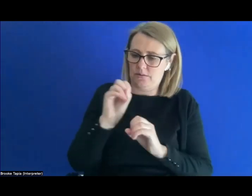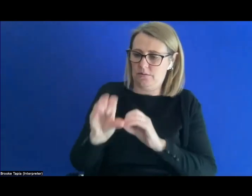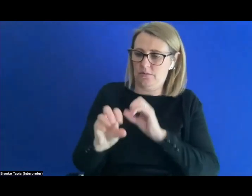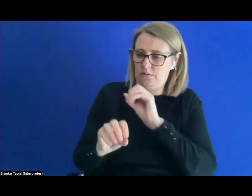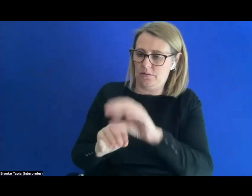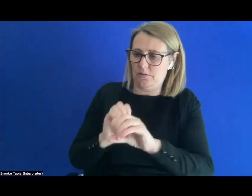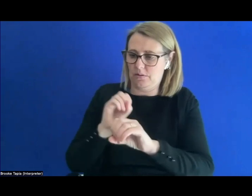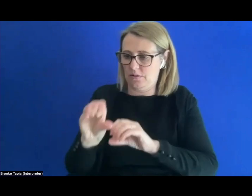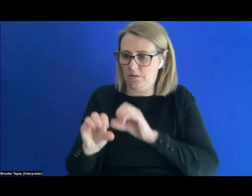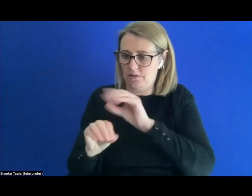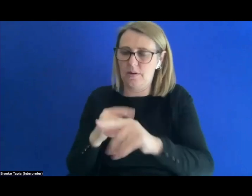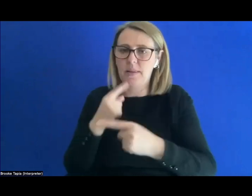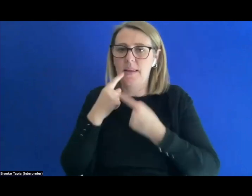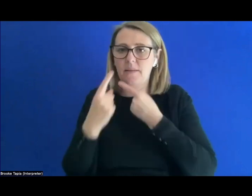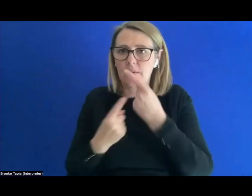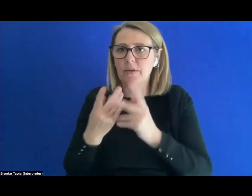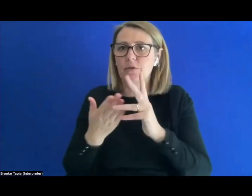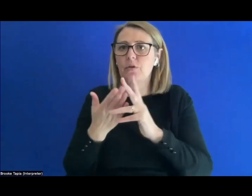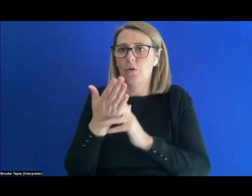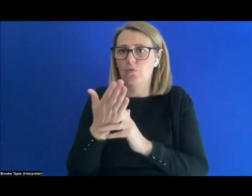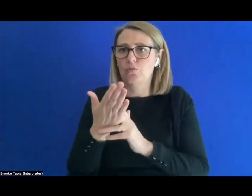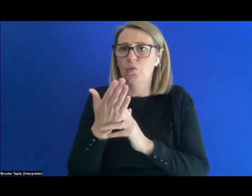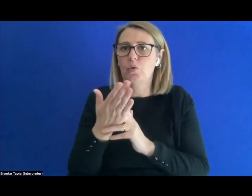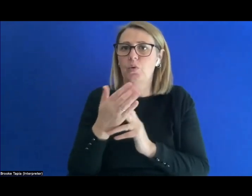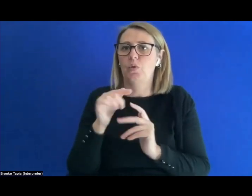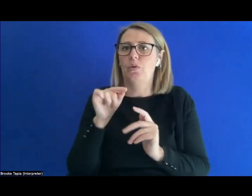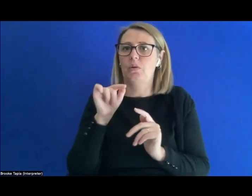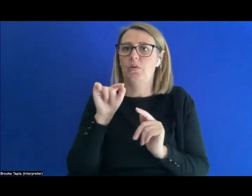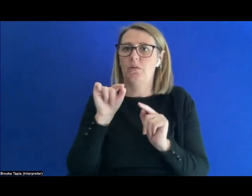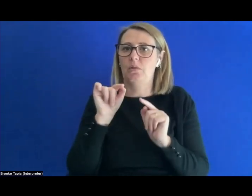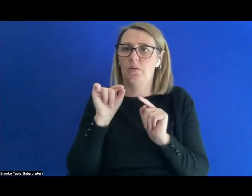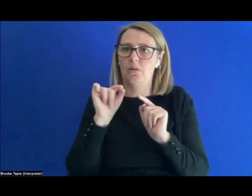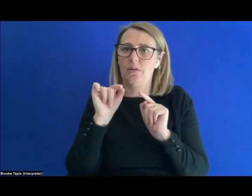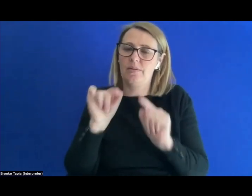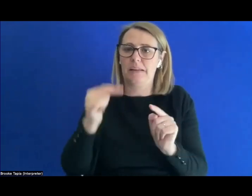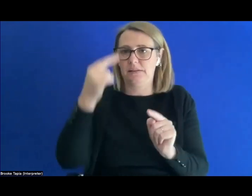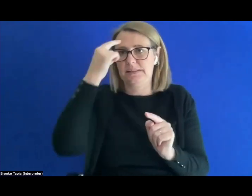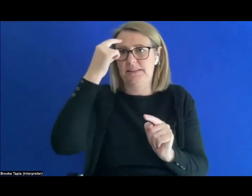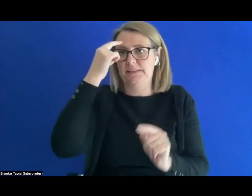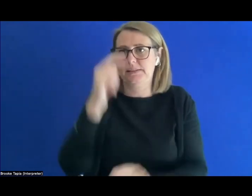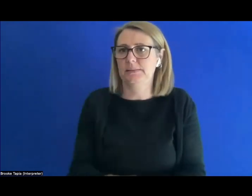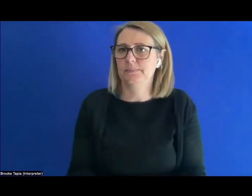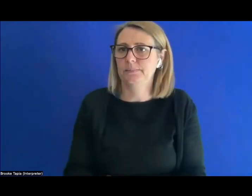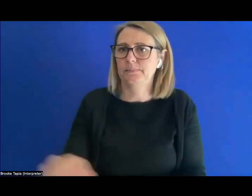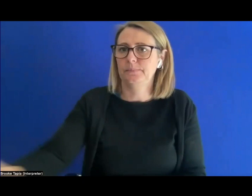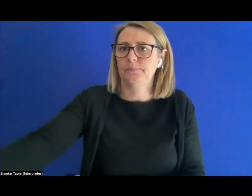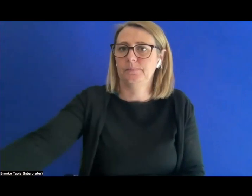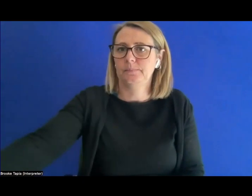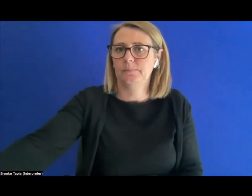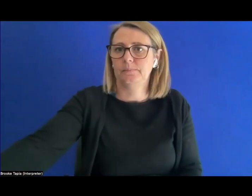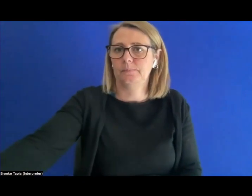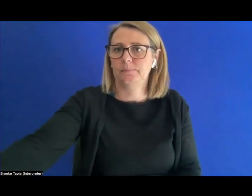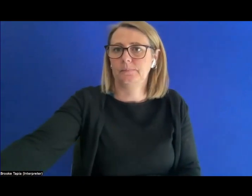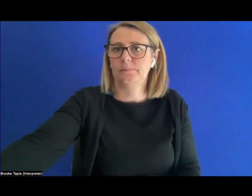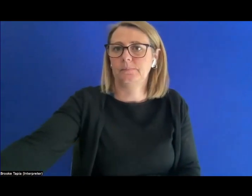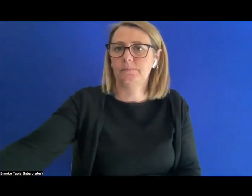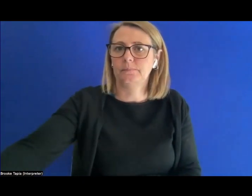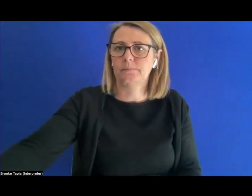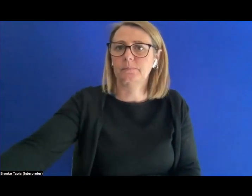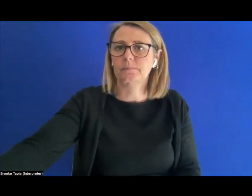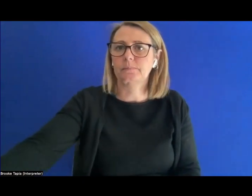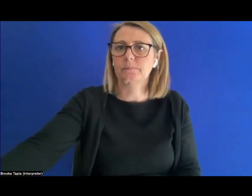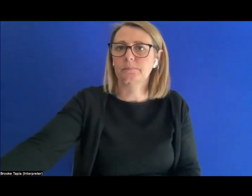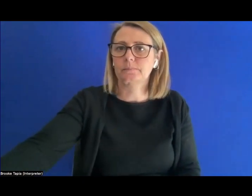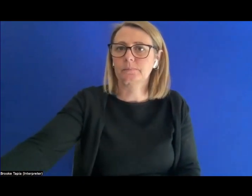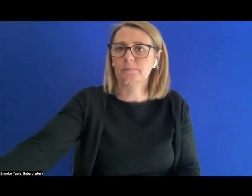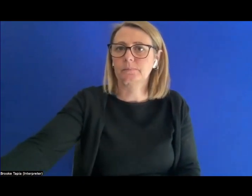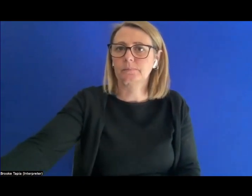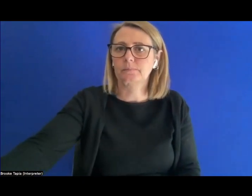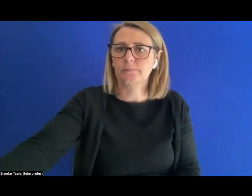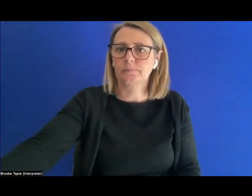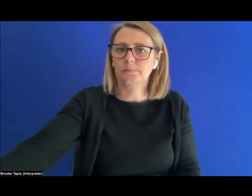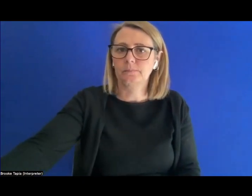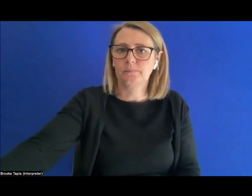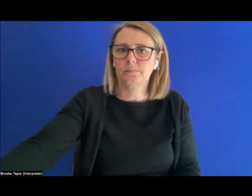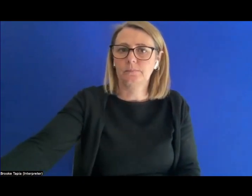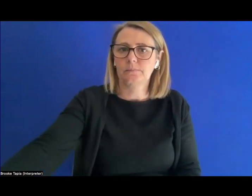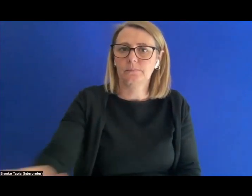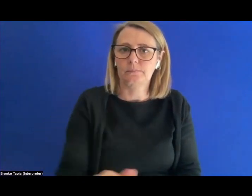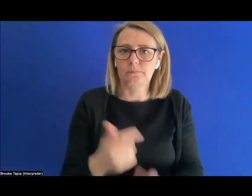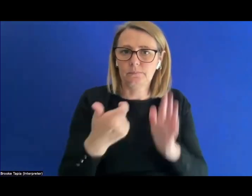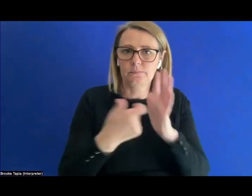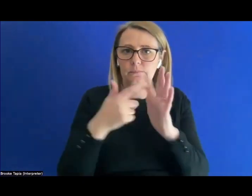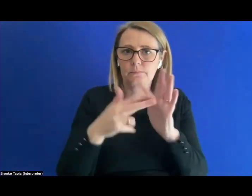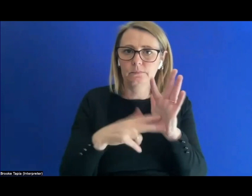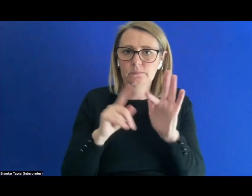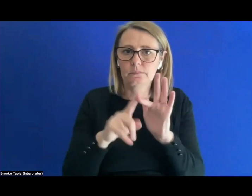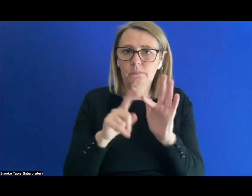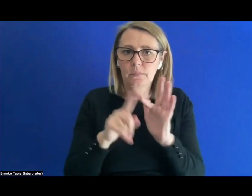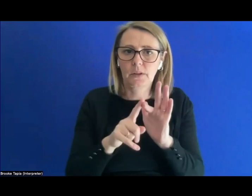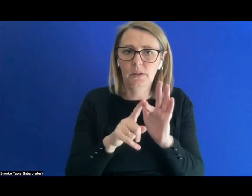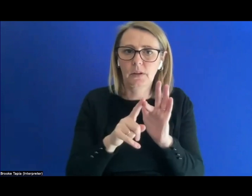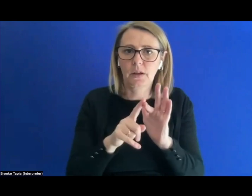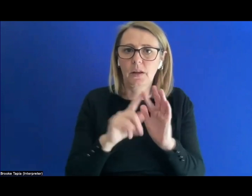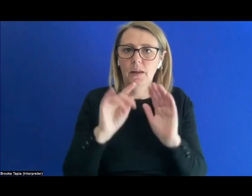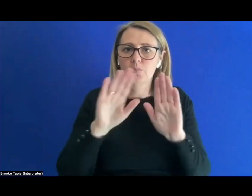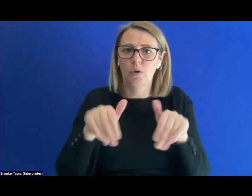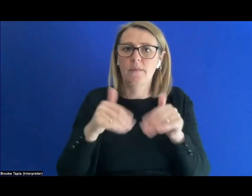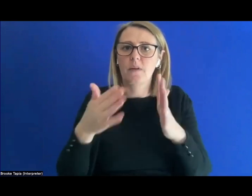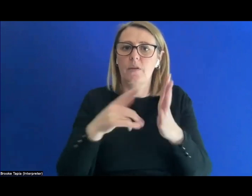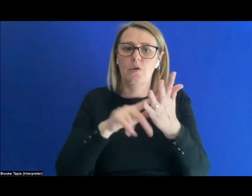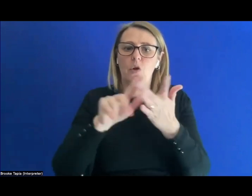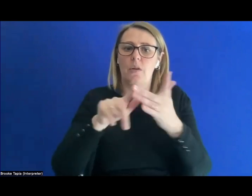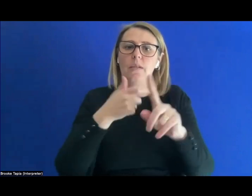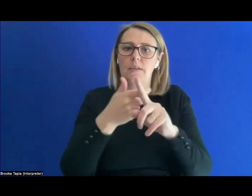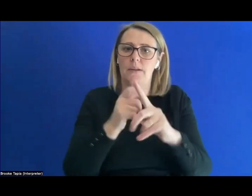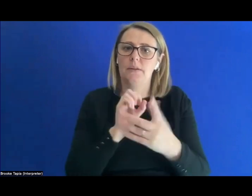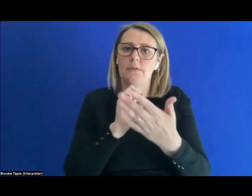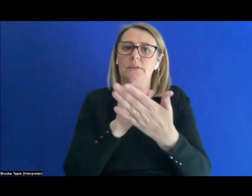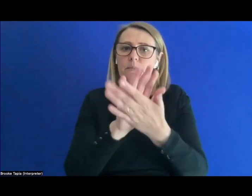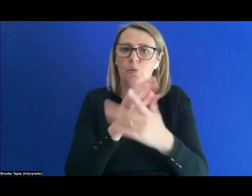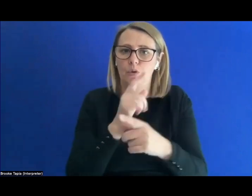experience through that sense or those senses. Renee has provided a link to the “Hanging Out